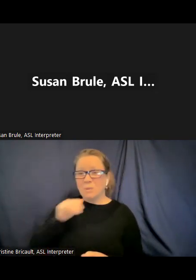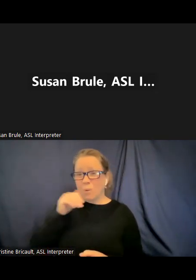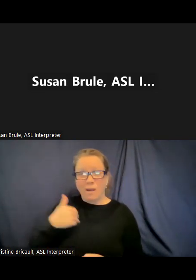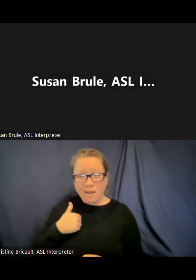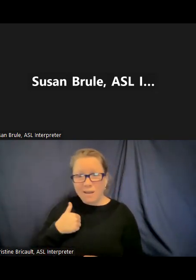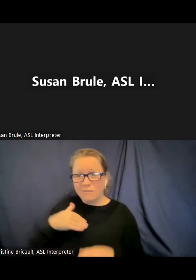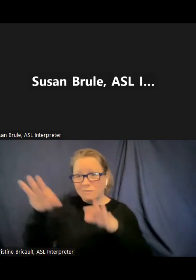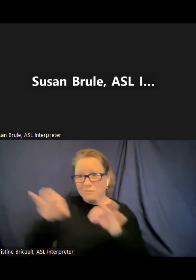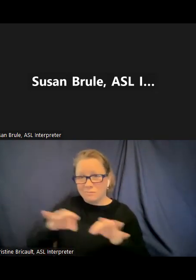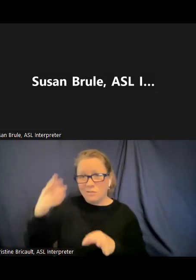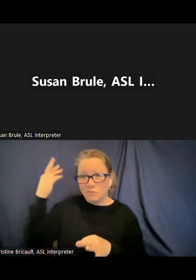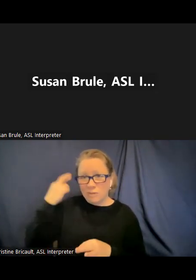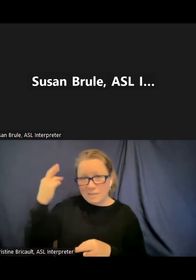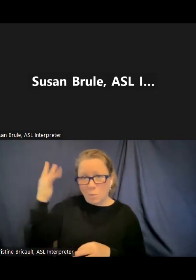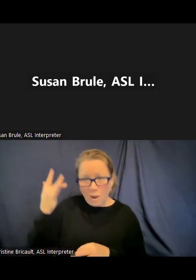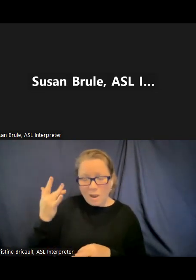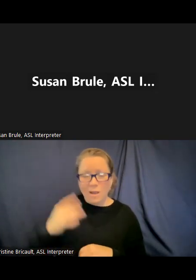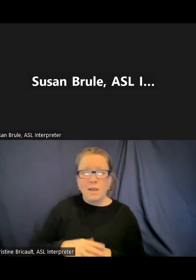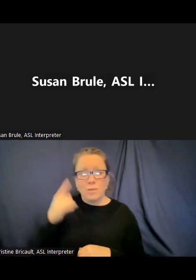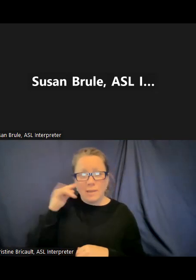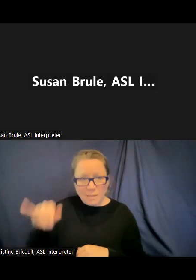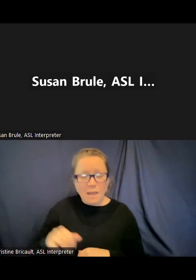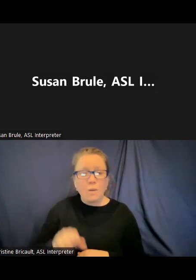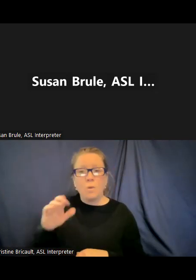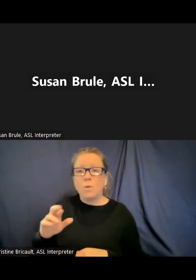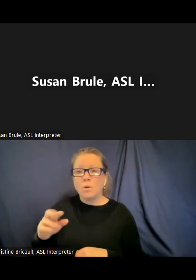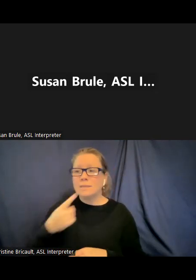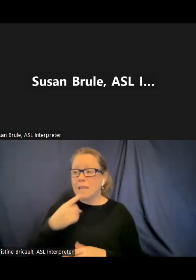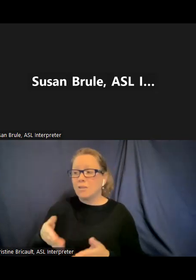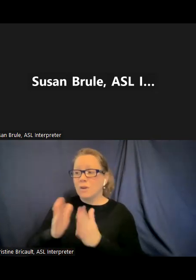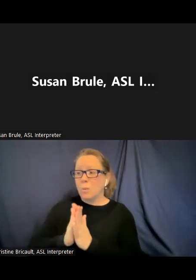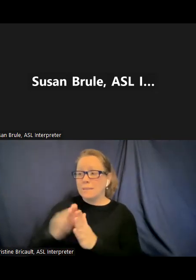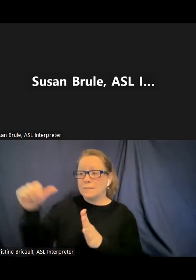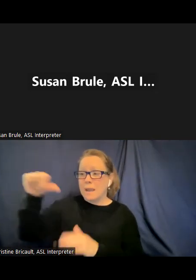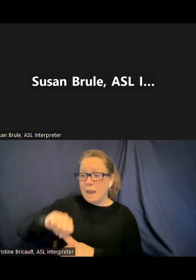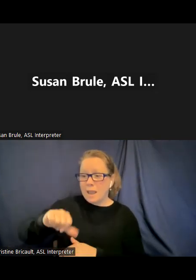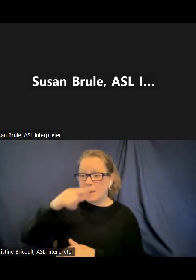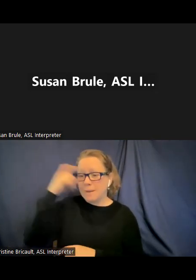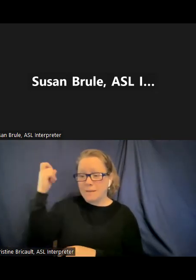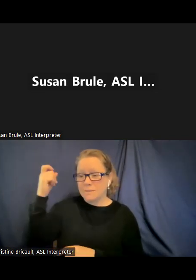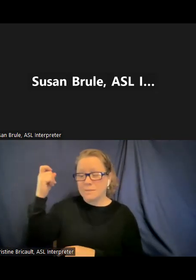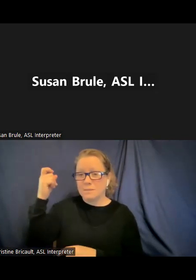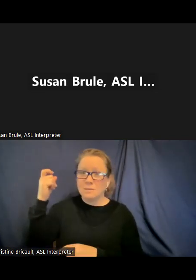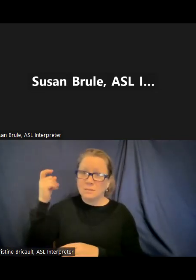Or that the request can be denied either for fundamental alteration,